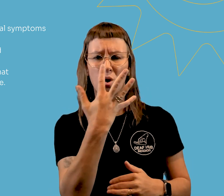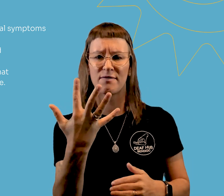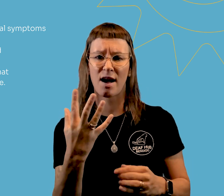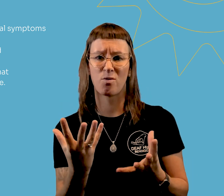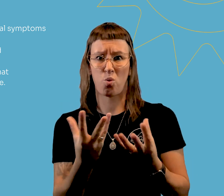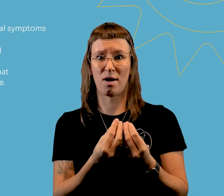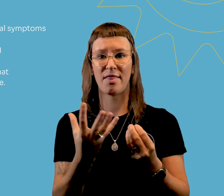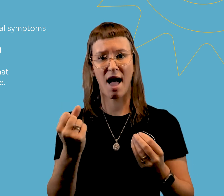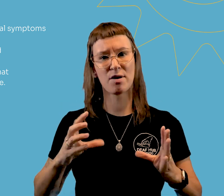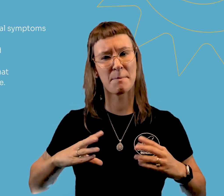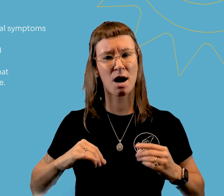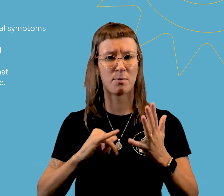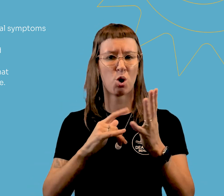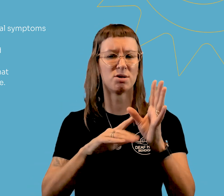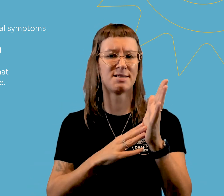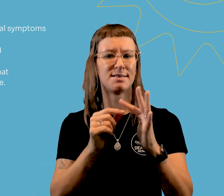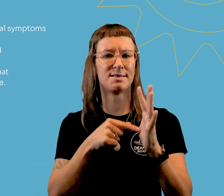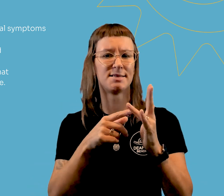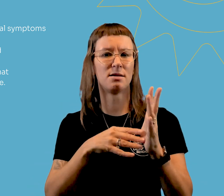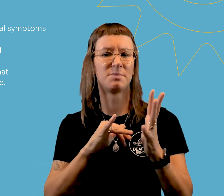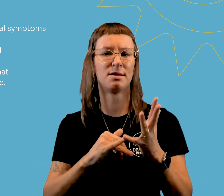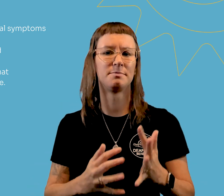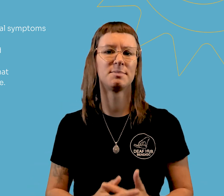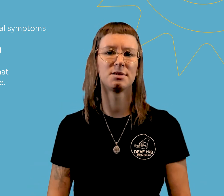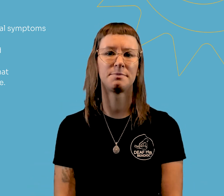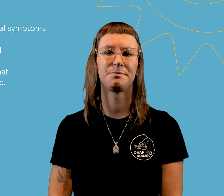or have other symptoms that don't fit the picture of menopause.